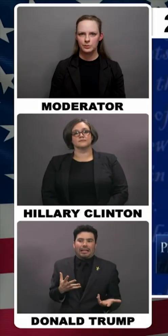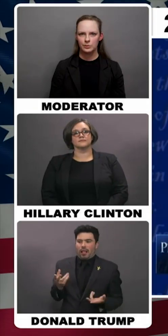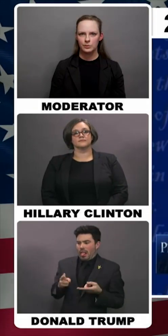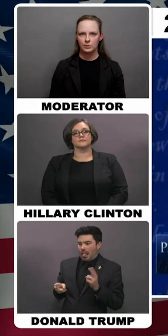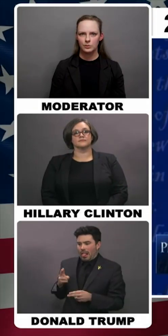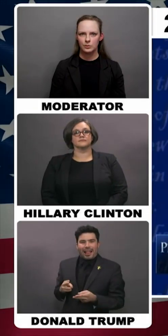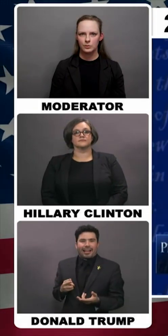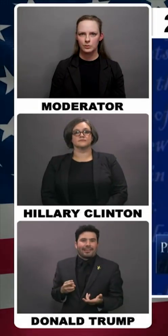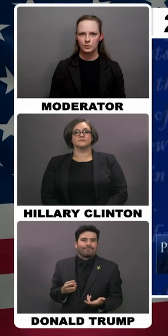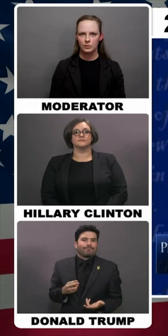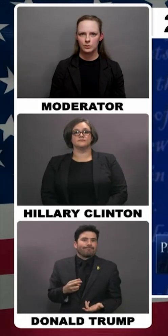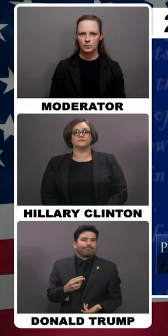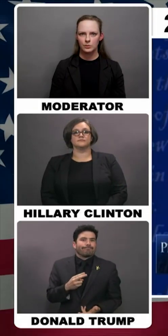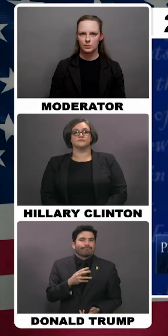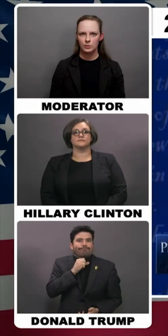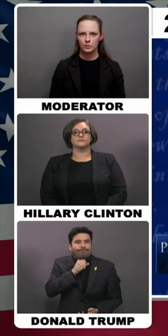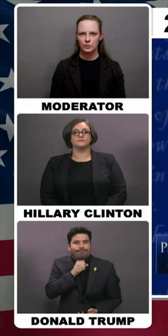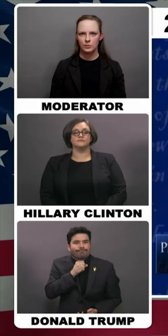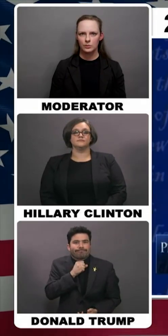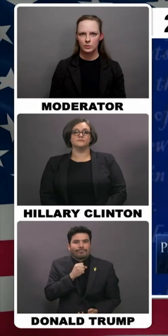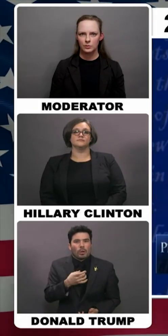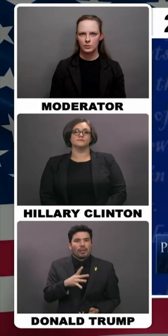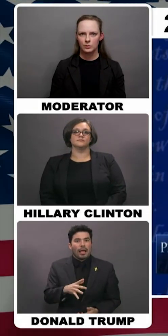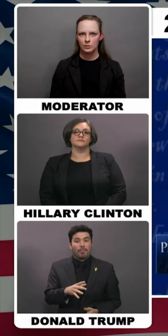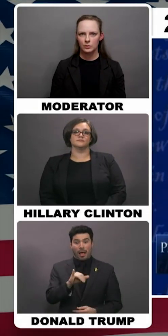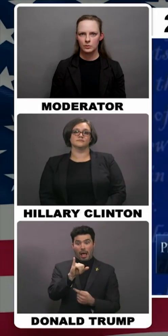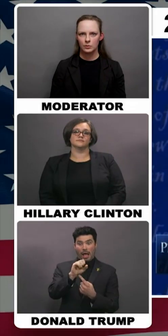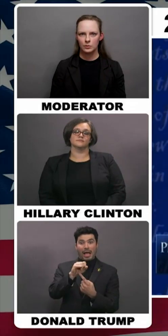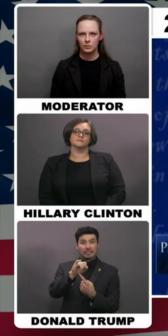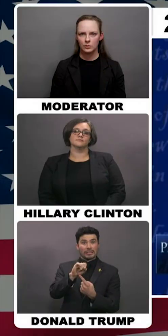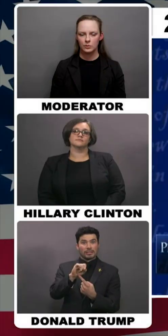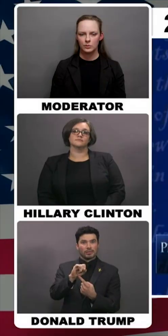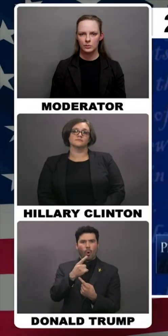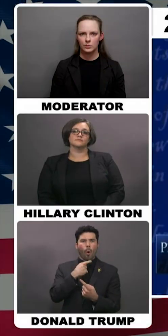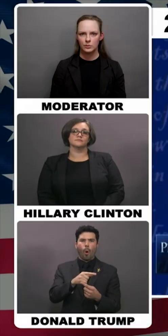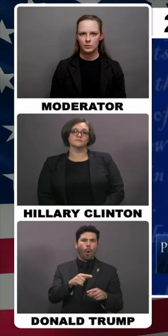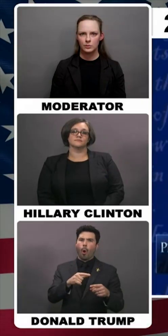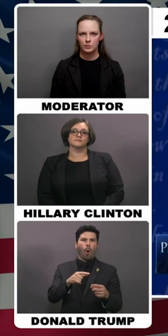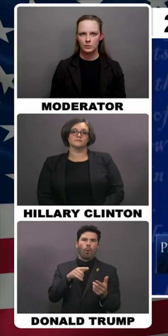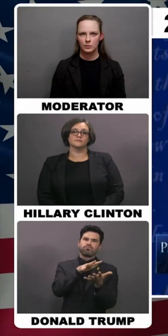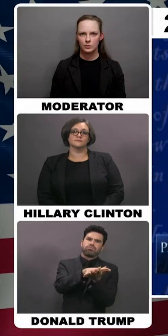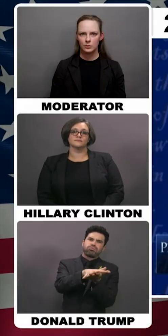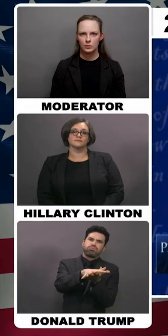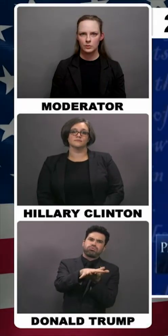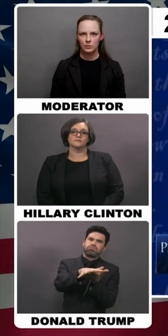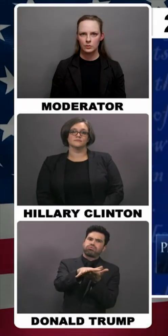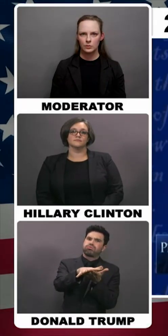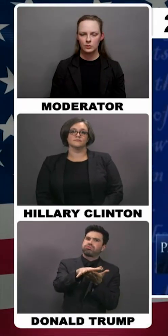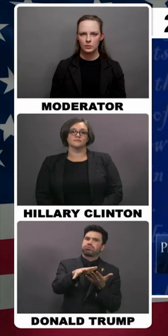I will it knock the hell out of isis. We're gonna defeat isis. Isis happened a number